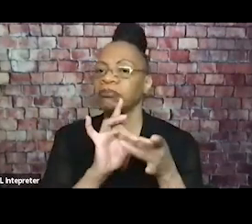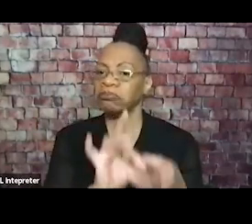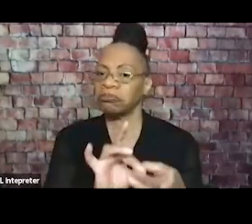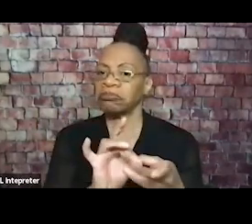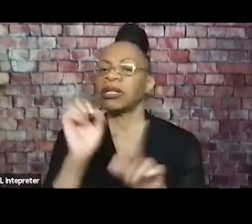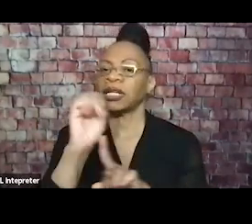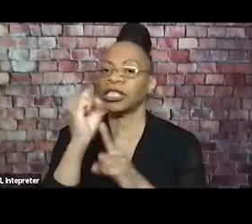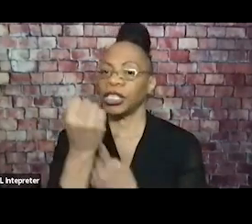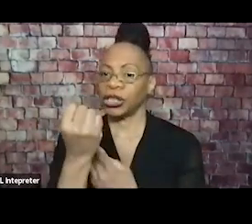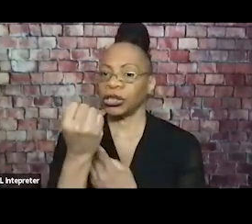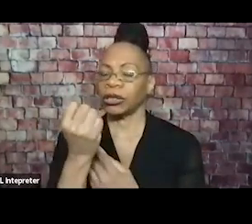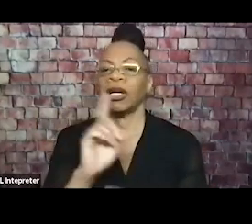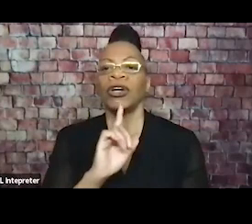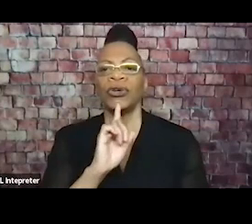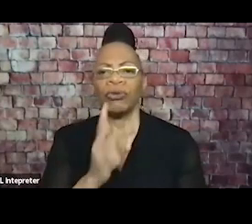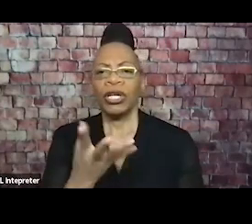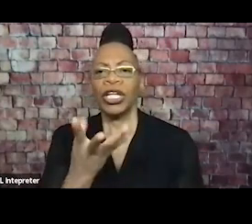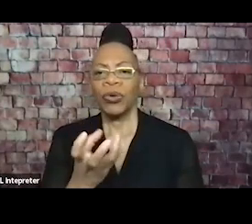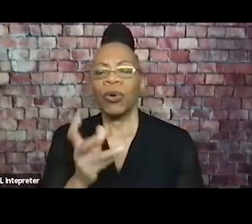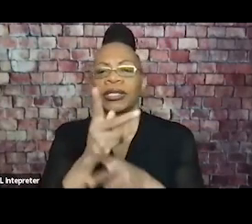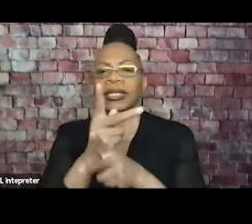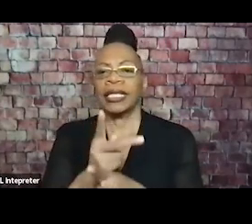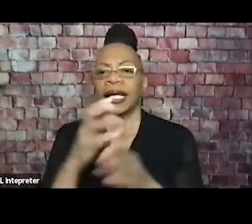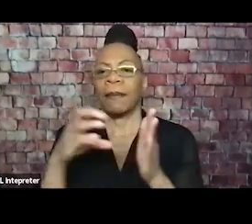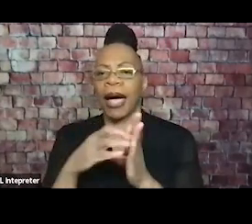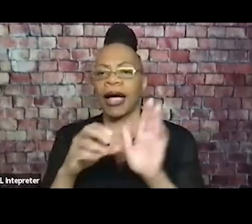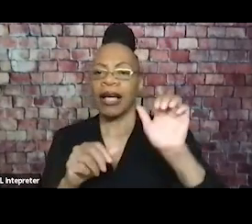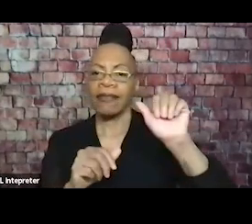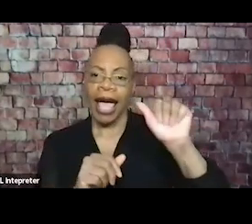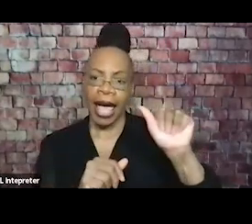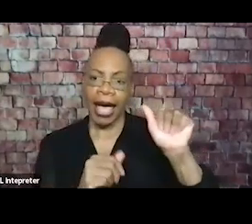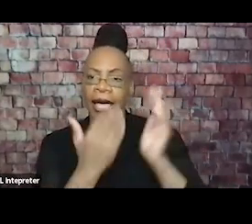You really want to keep paragraph A of the listing criteria in mind